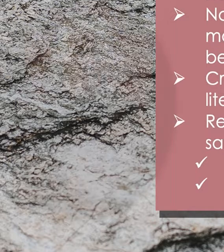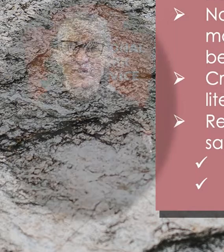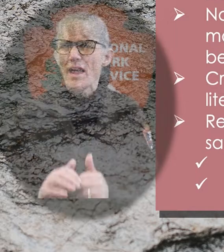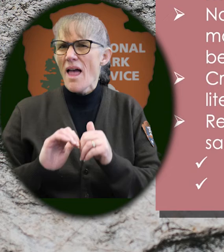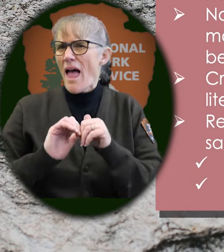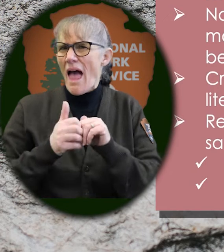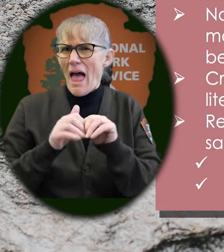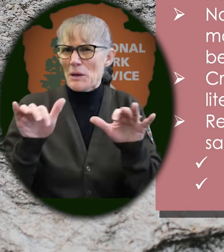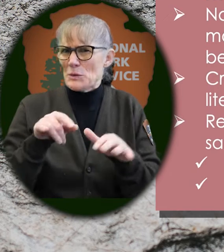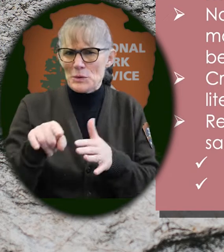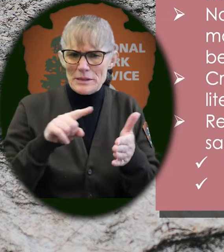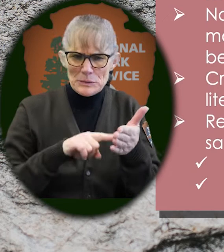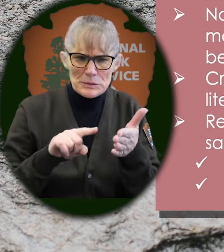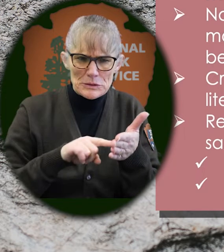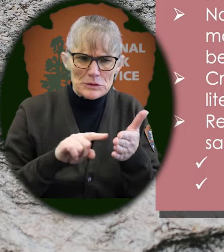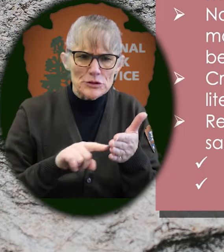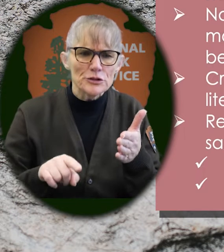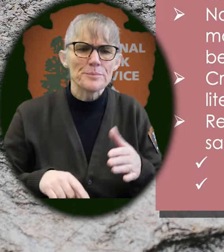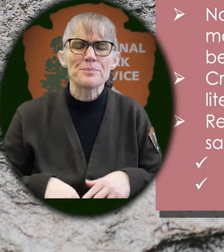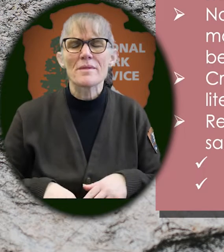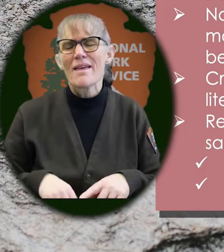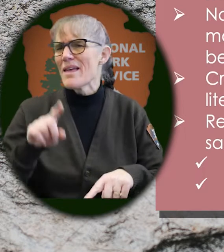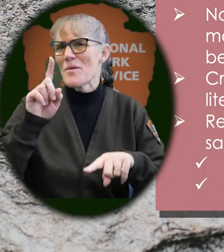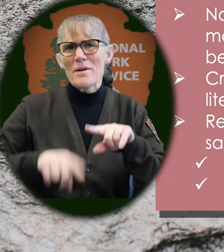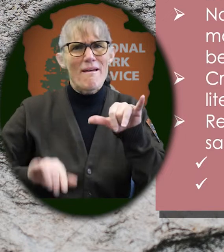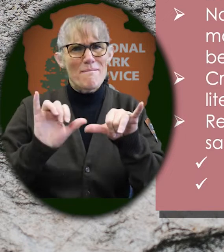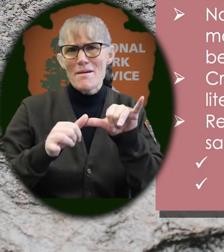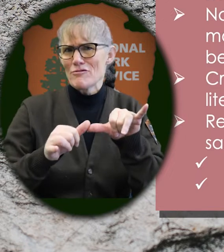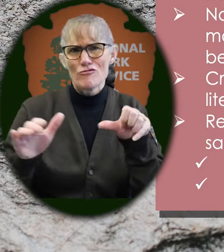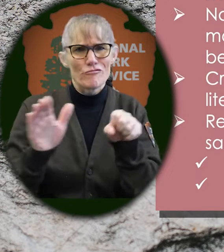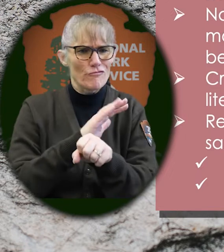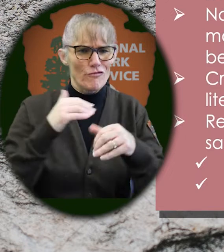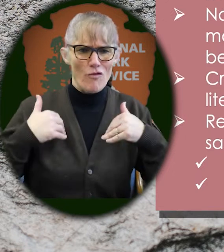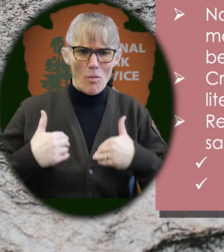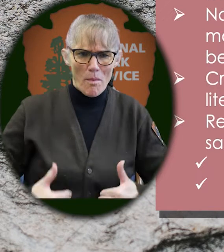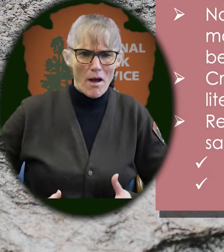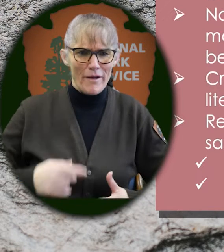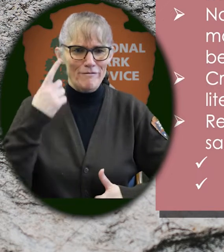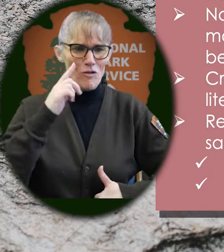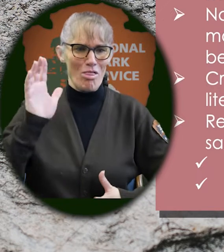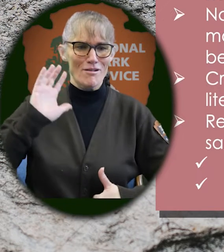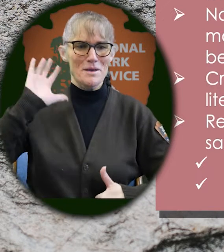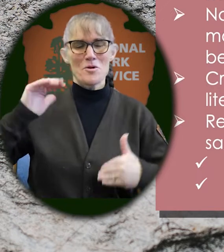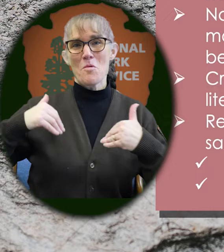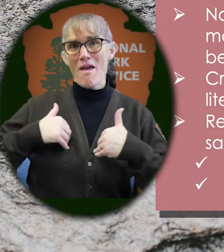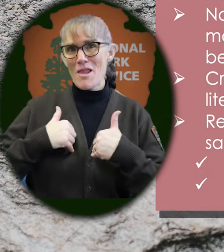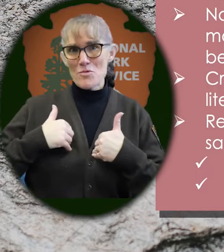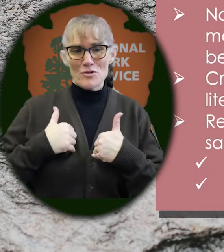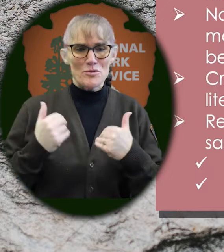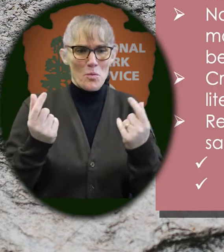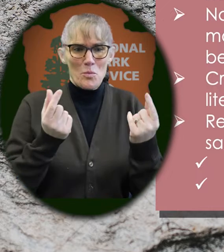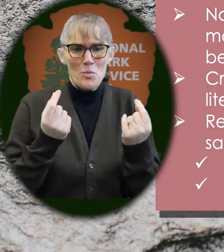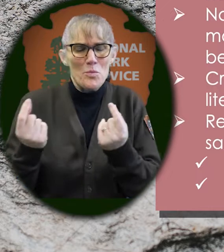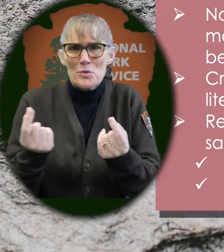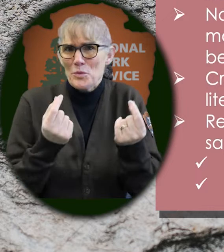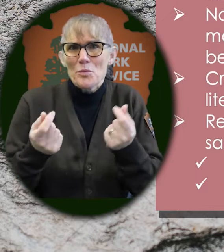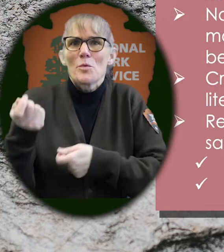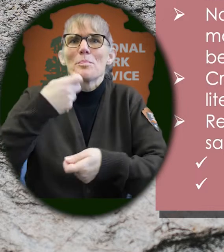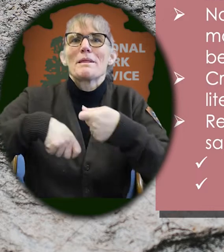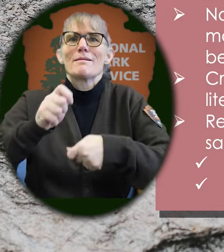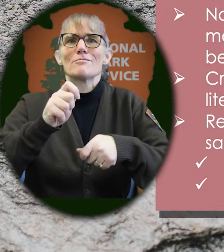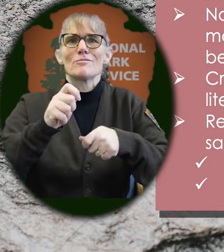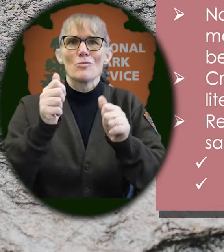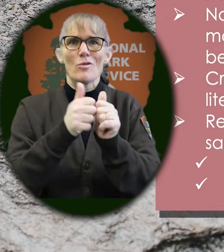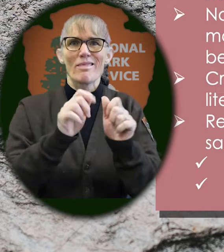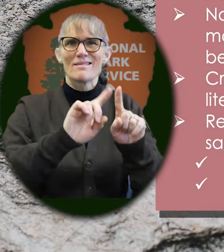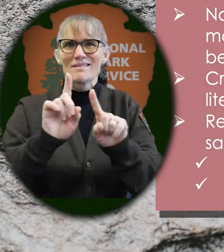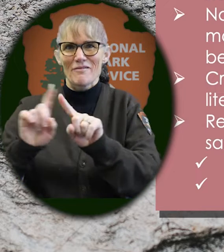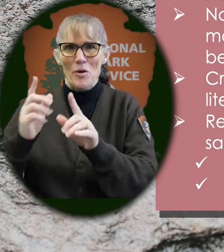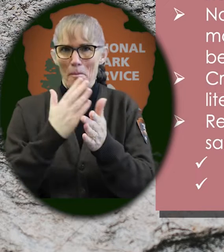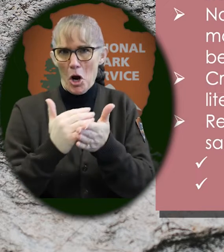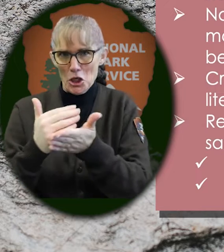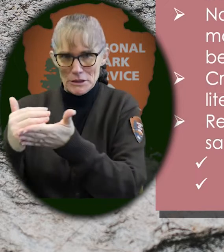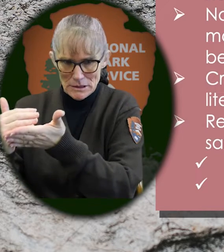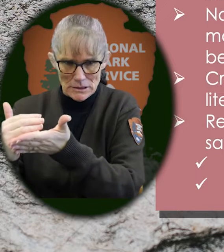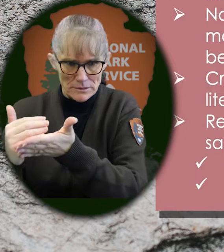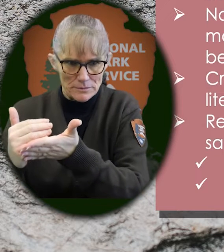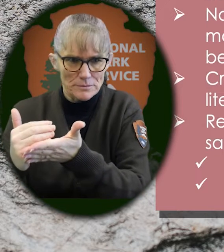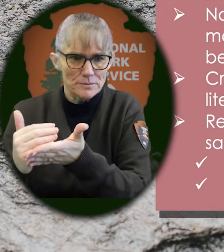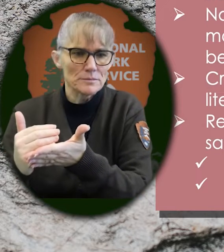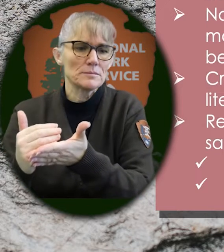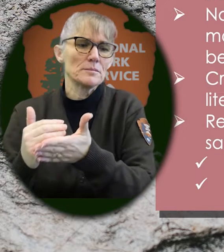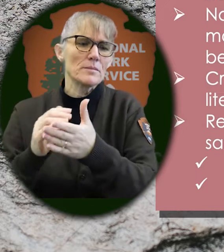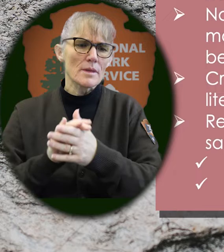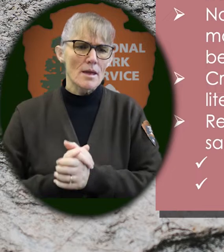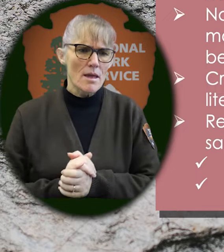The methods that we're using to conduct this research um include a standardized uh way of um measuring kind of a proxy for size uh amongst these species.